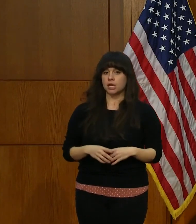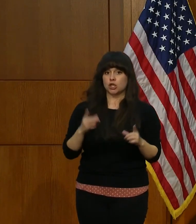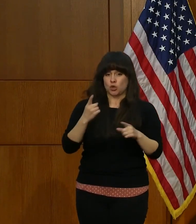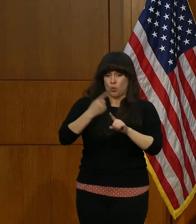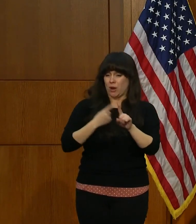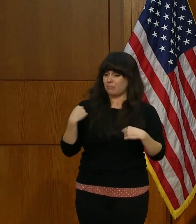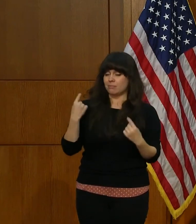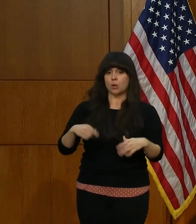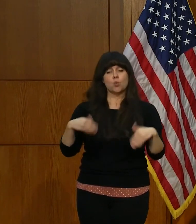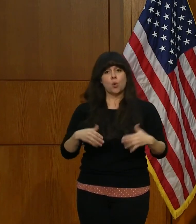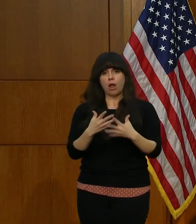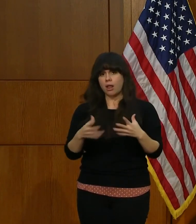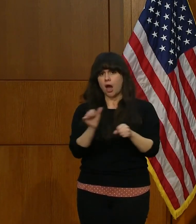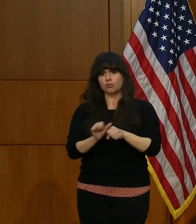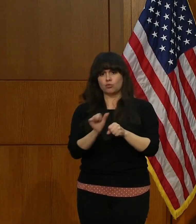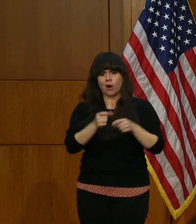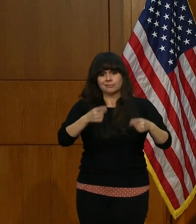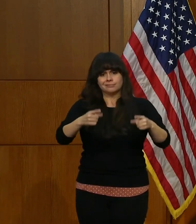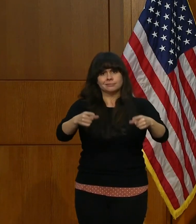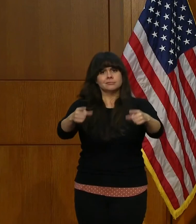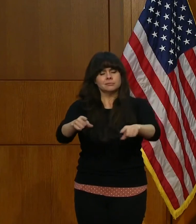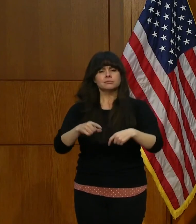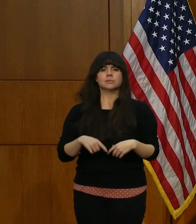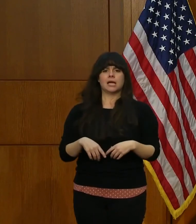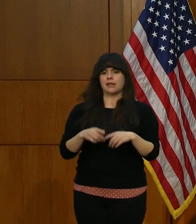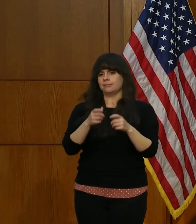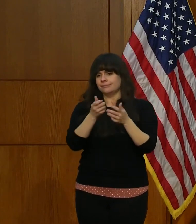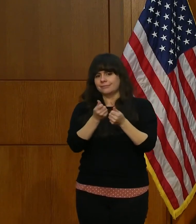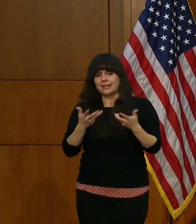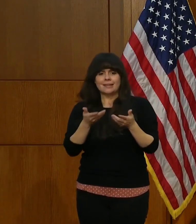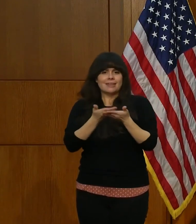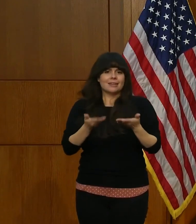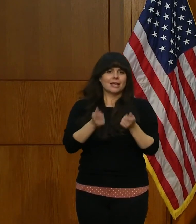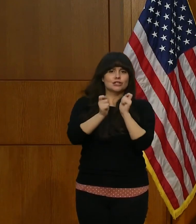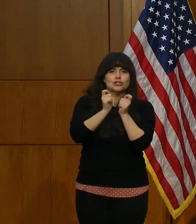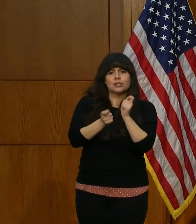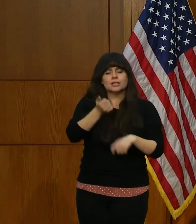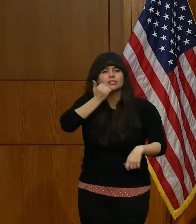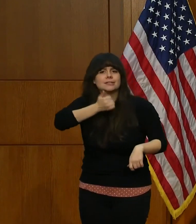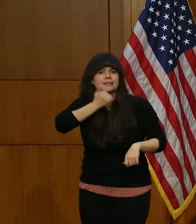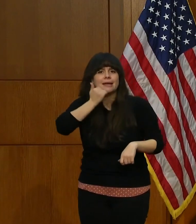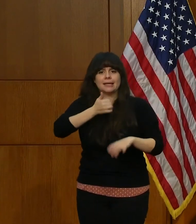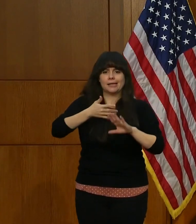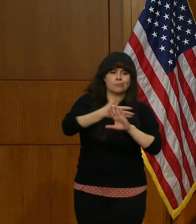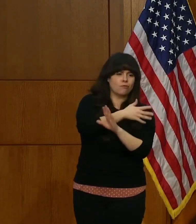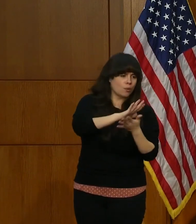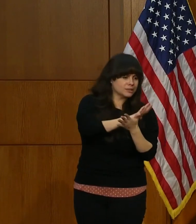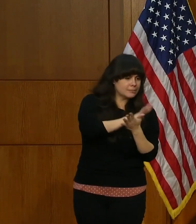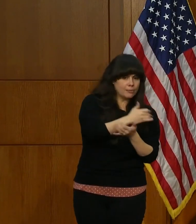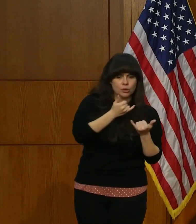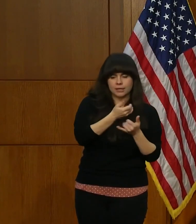ORGANIZATIONS. IN THIS PAST MONTH, WE HAVE COME SO FAR. METRICS IMPROVE DAILY AS